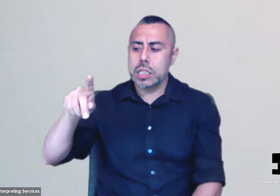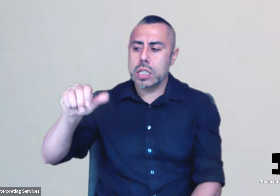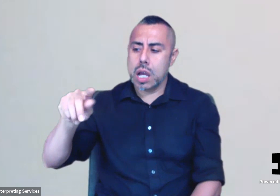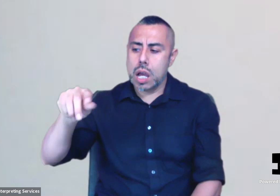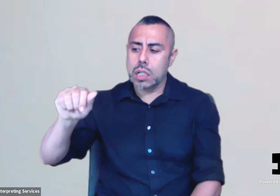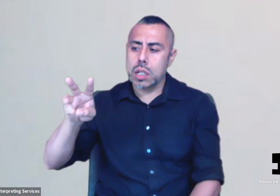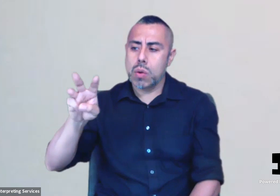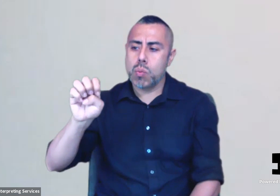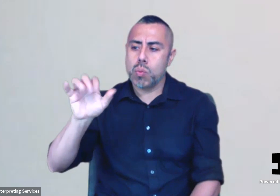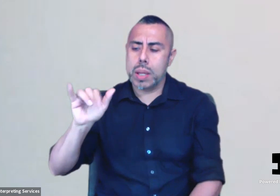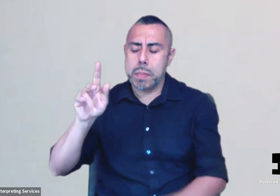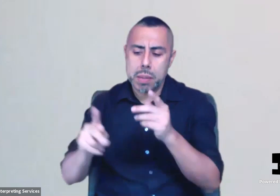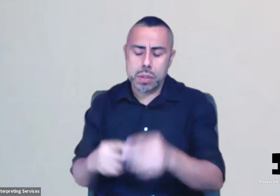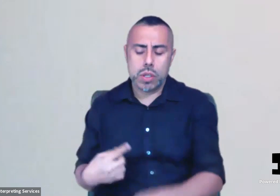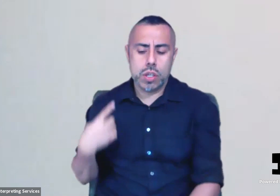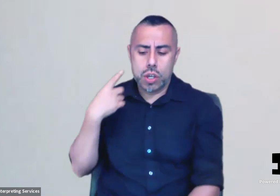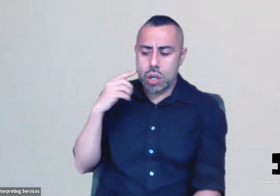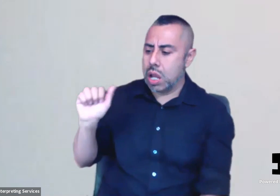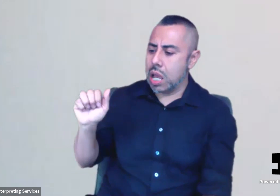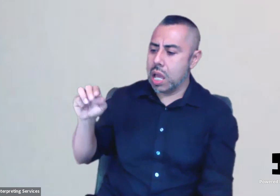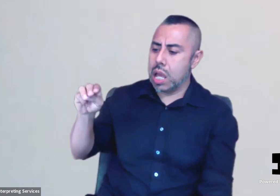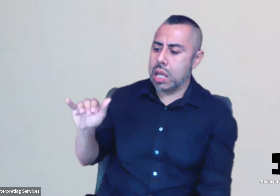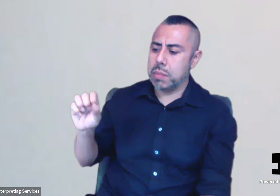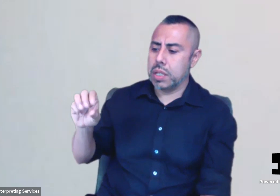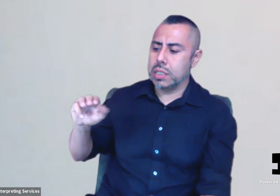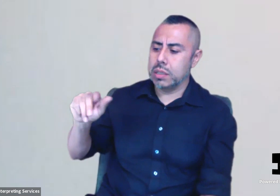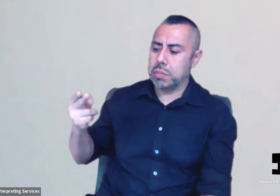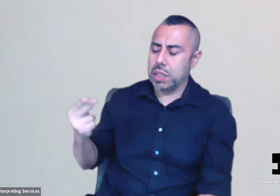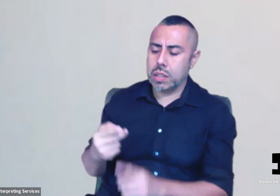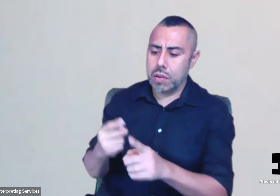Amy Smith calling from Philadelphia, which is Leni Lenape land.